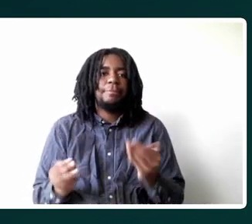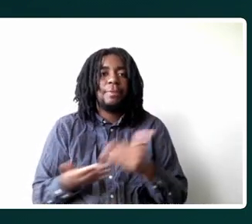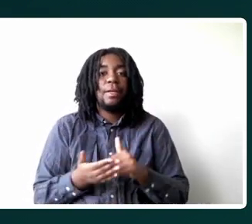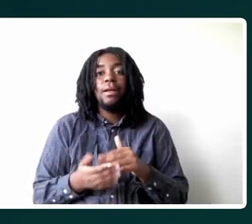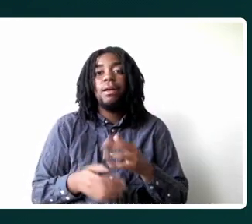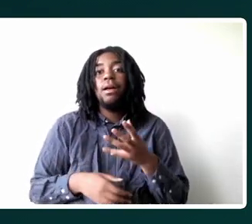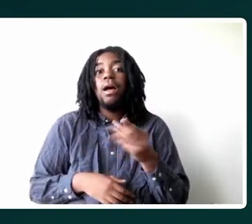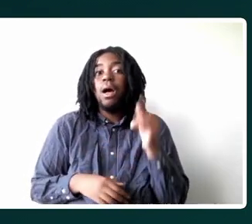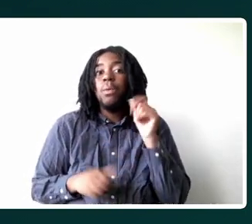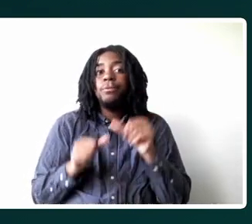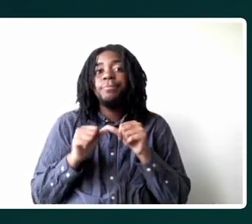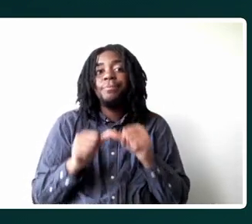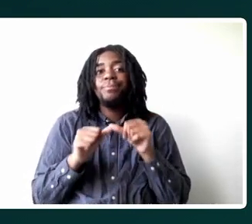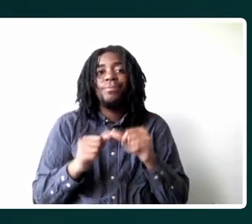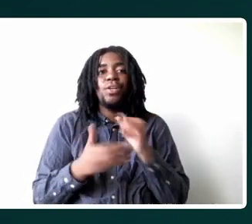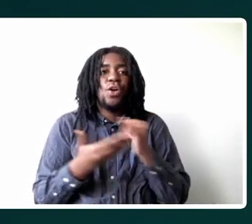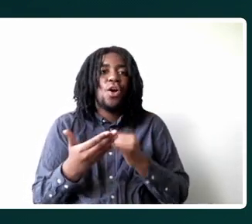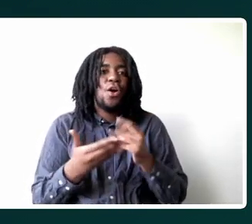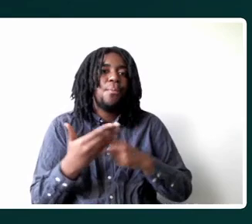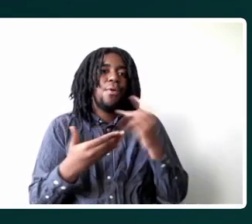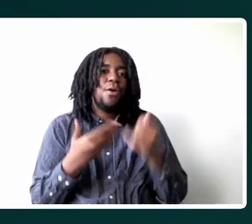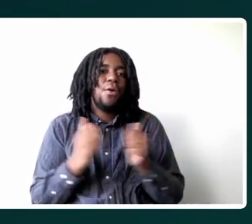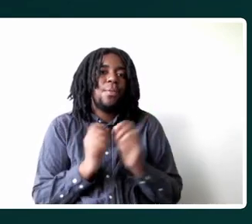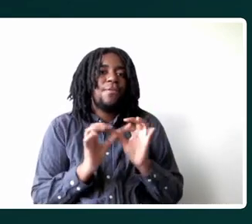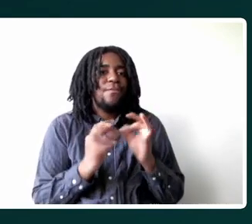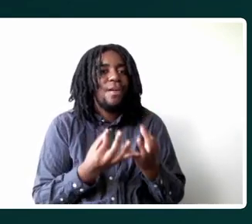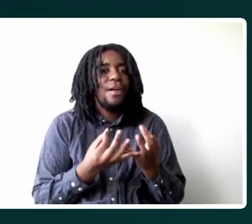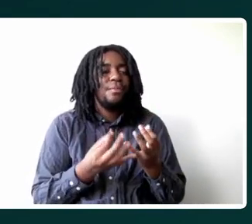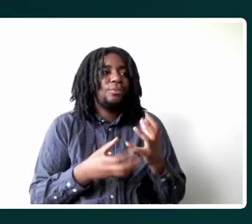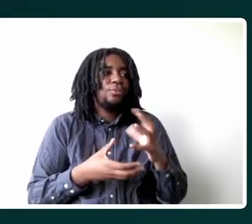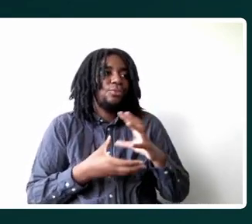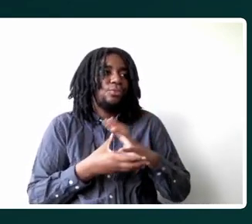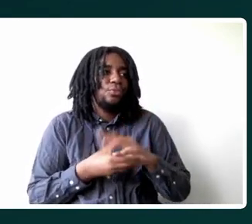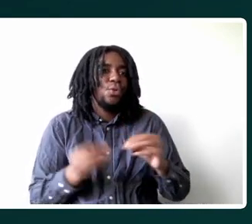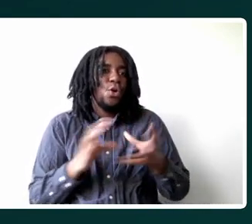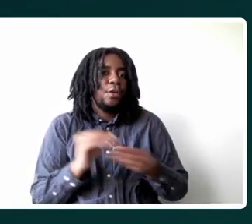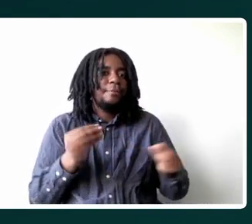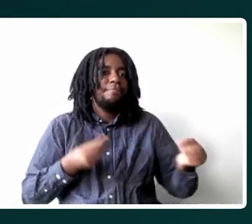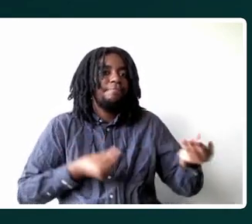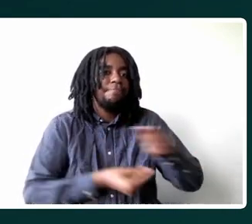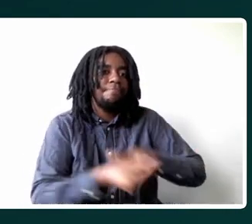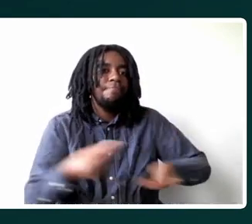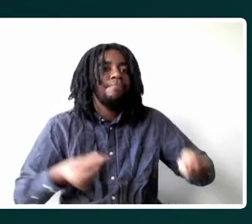their families and telling them their stories from the past. This has been a change for us